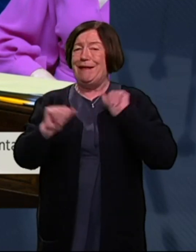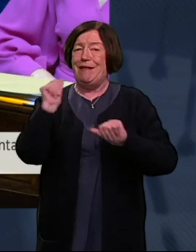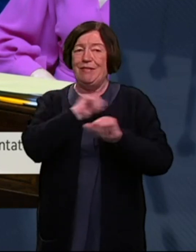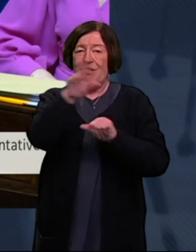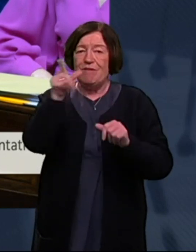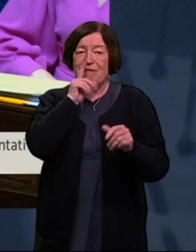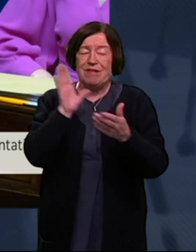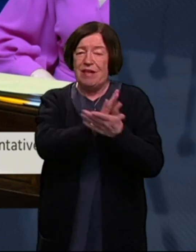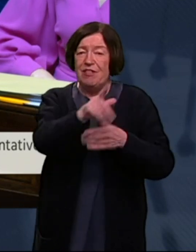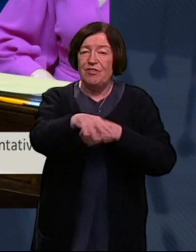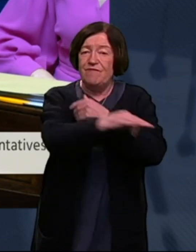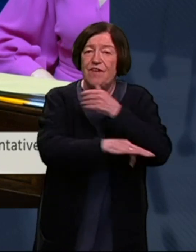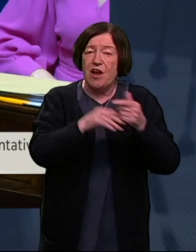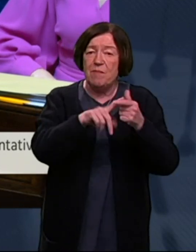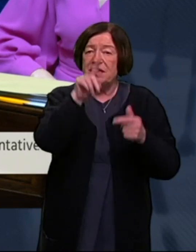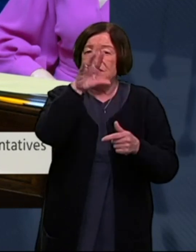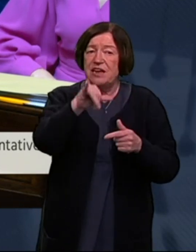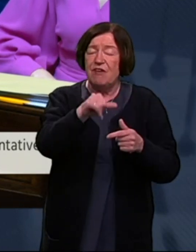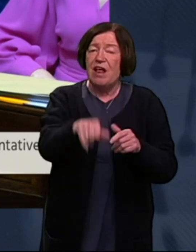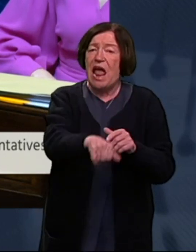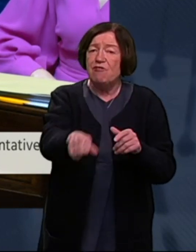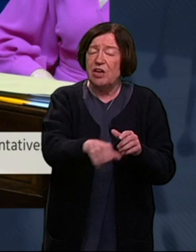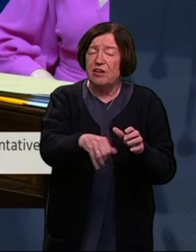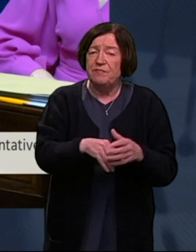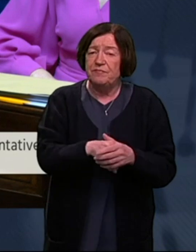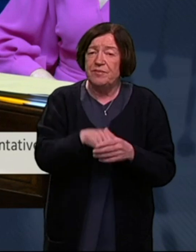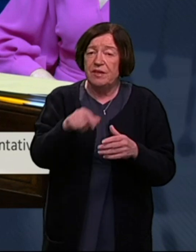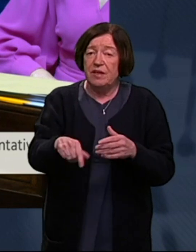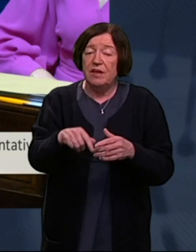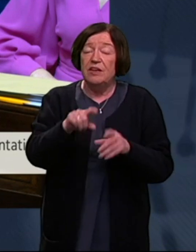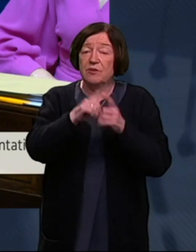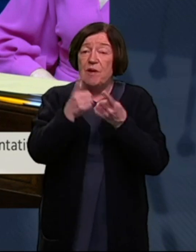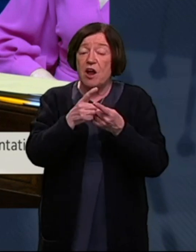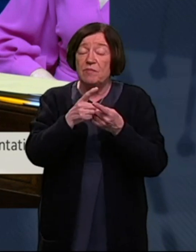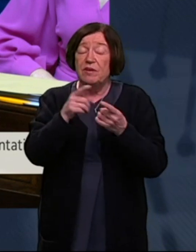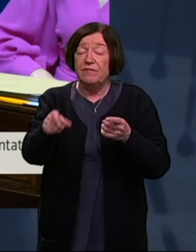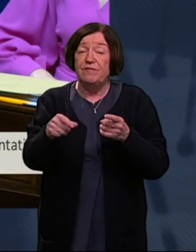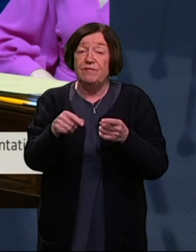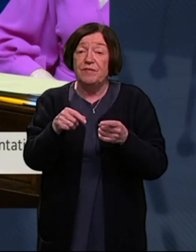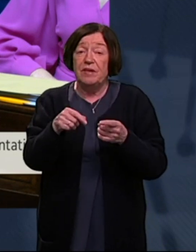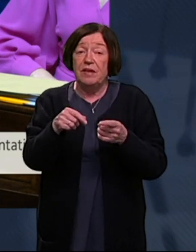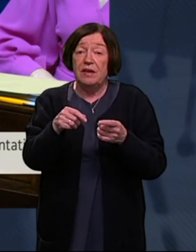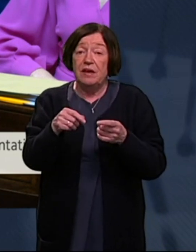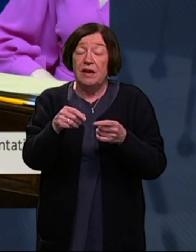the farming and dairy sectors. The Department of Agriculture, Food and the Marine has sought the footage used in the